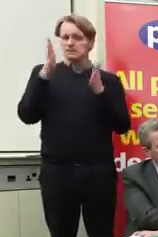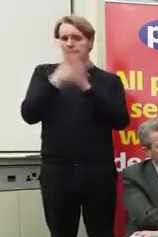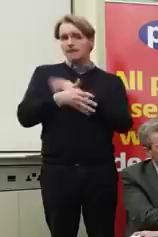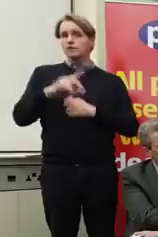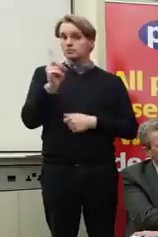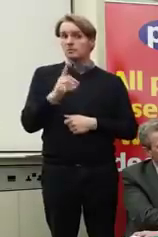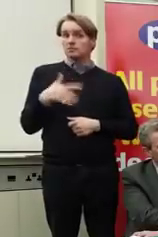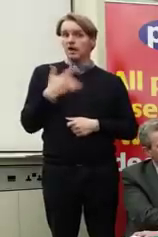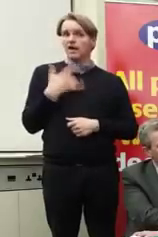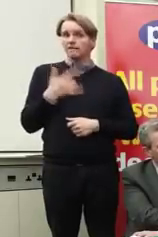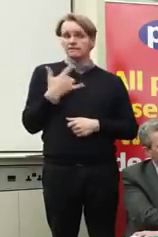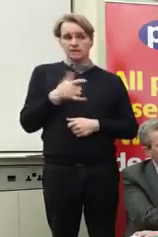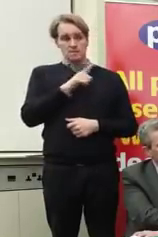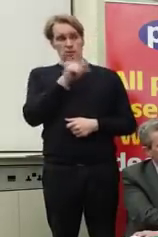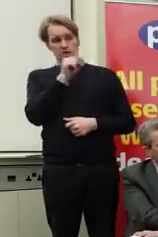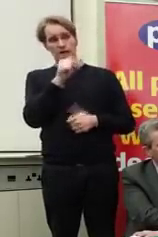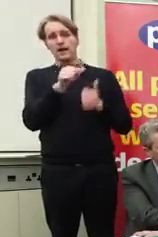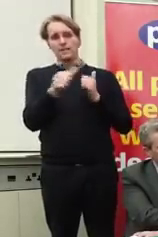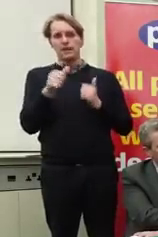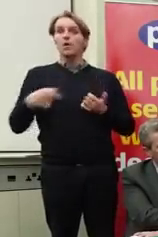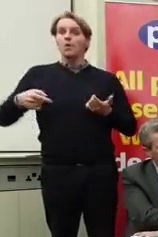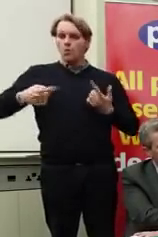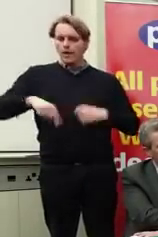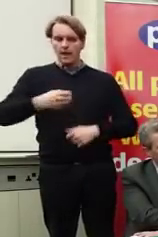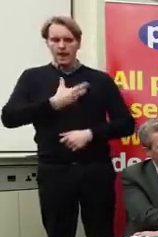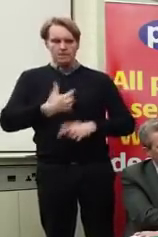this and we'll continue to campaign on that basis but these companies now that